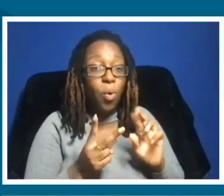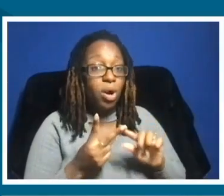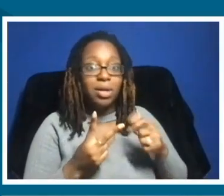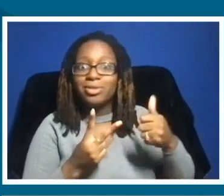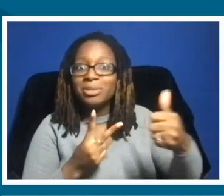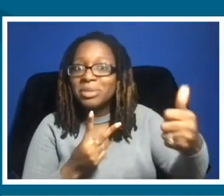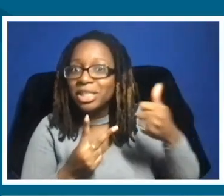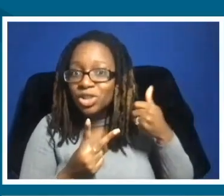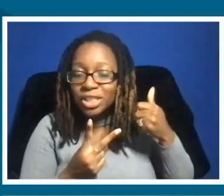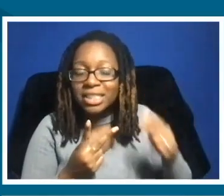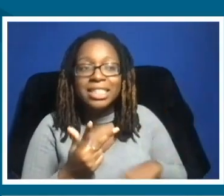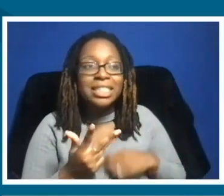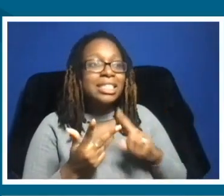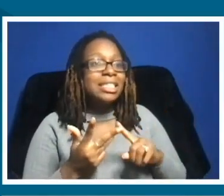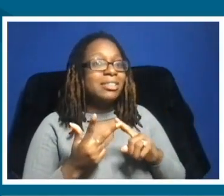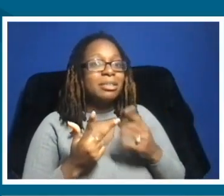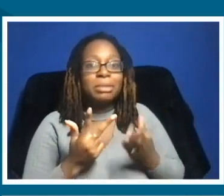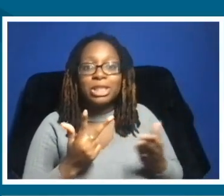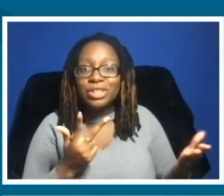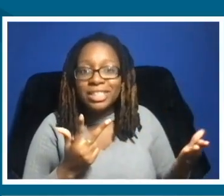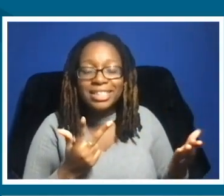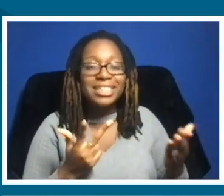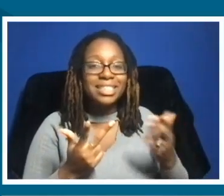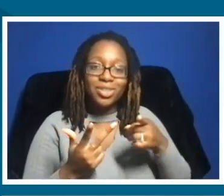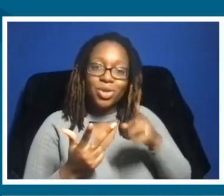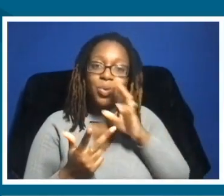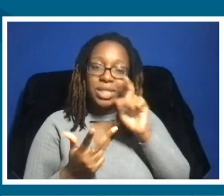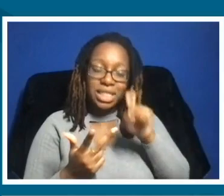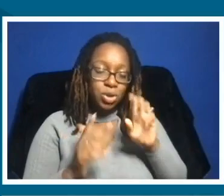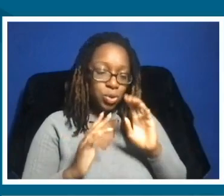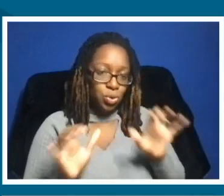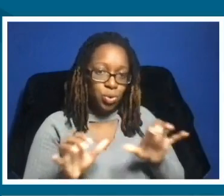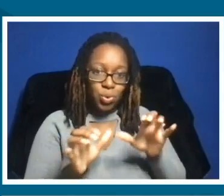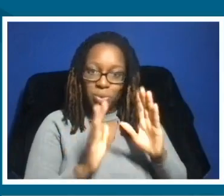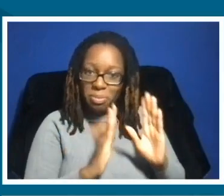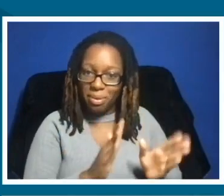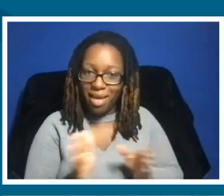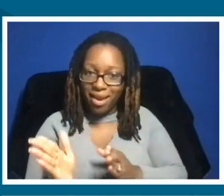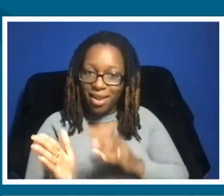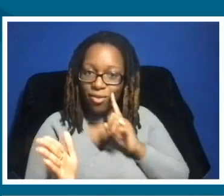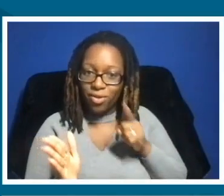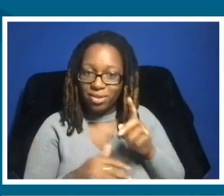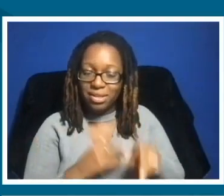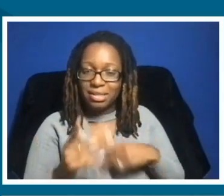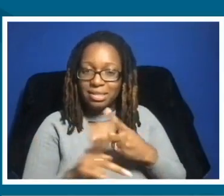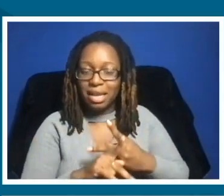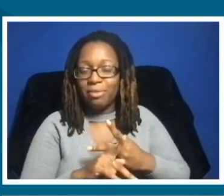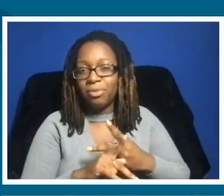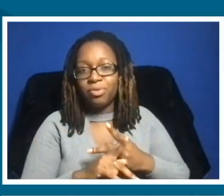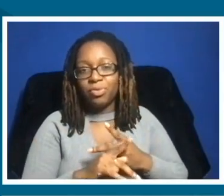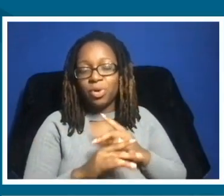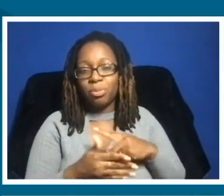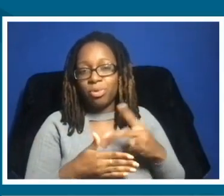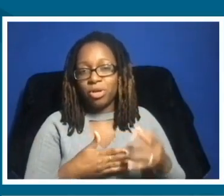materials question you're going to do some logistical planning for this type of project and you'll also do the